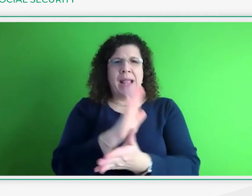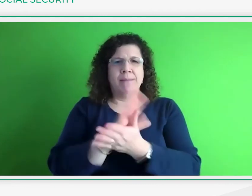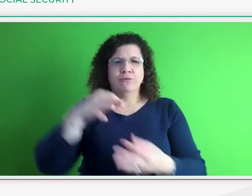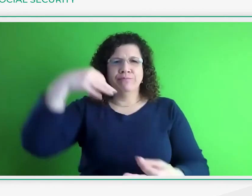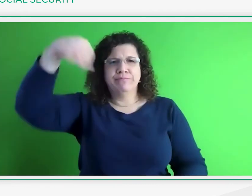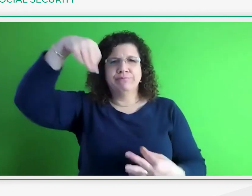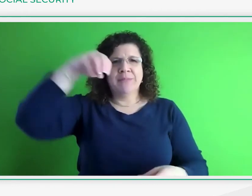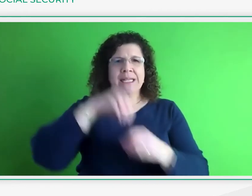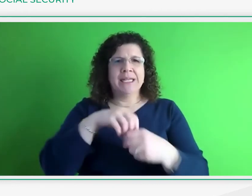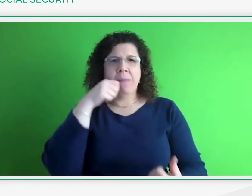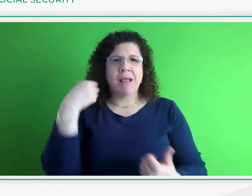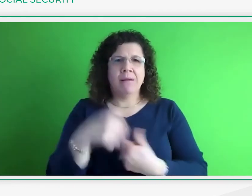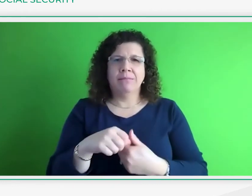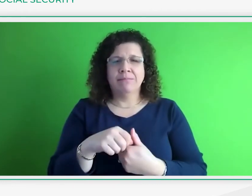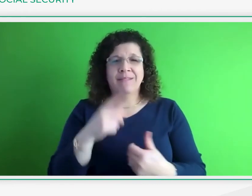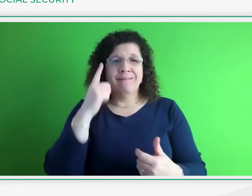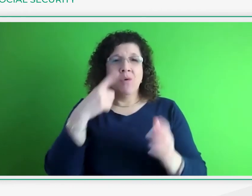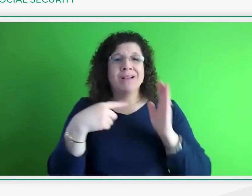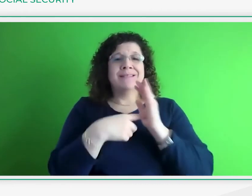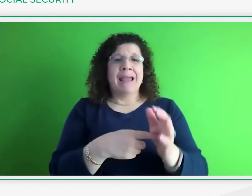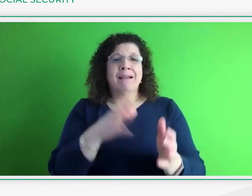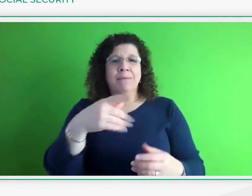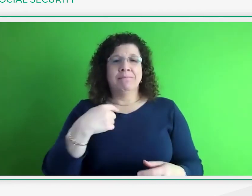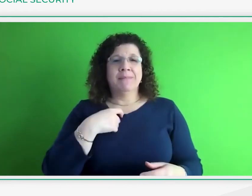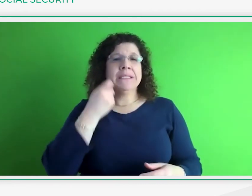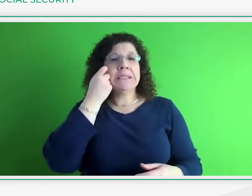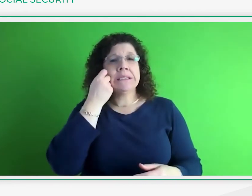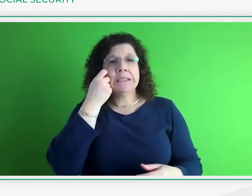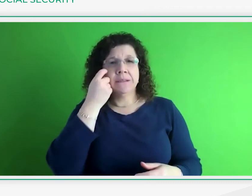You'll always get a letter in the mail first for contact.